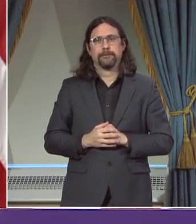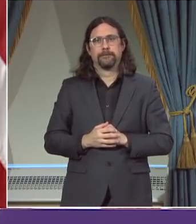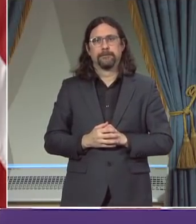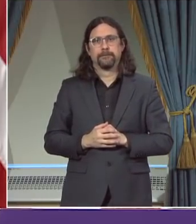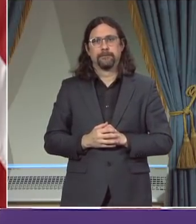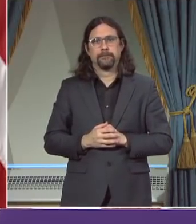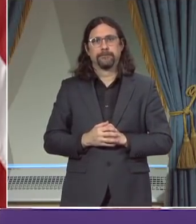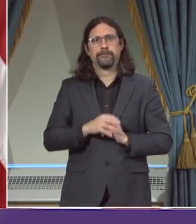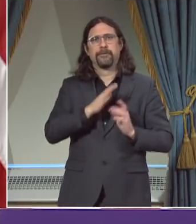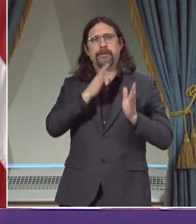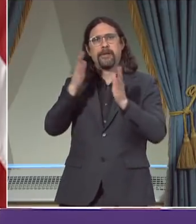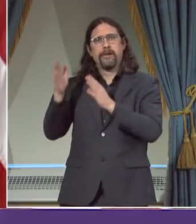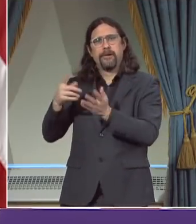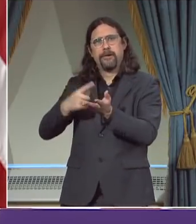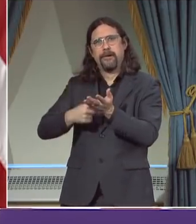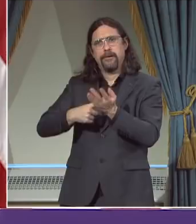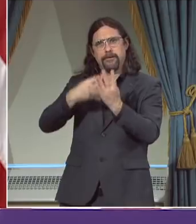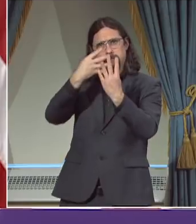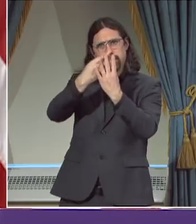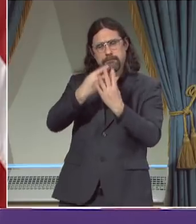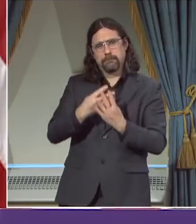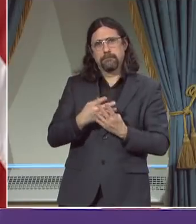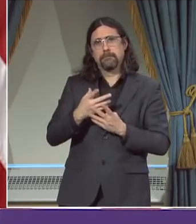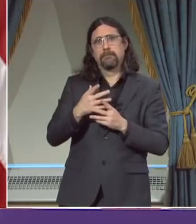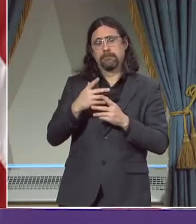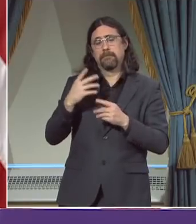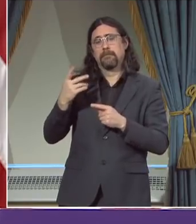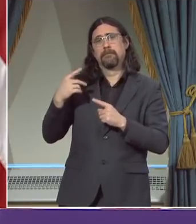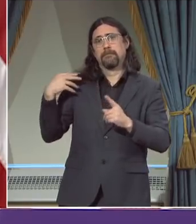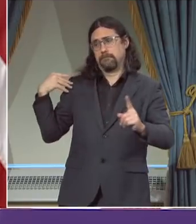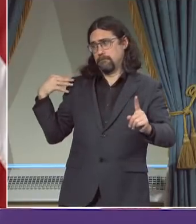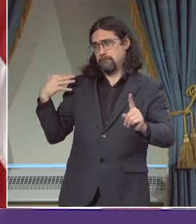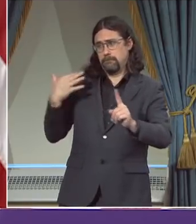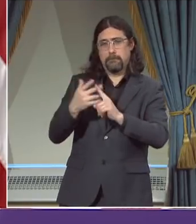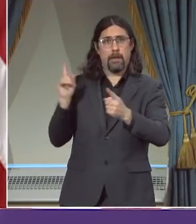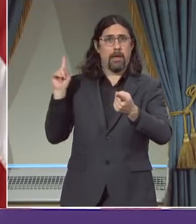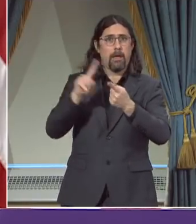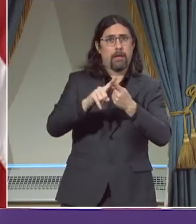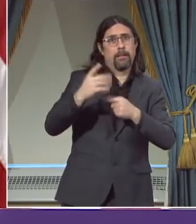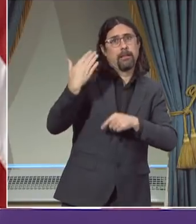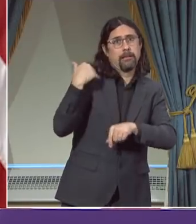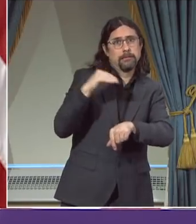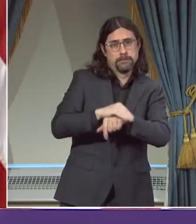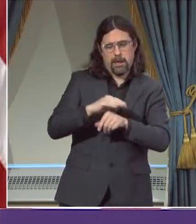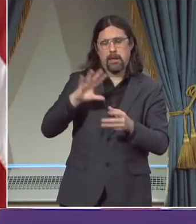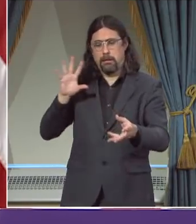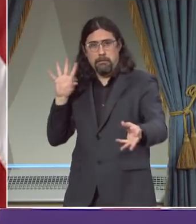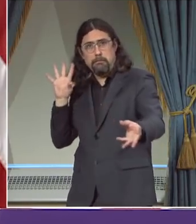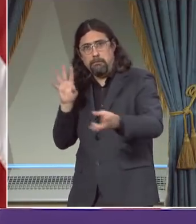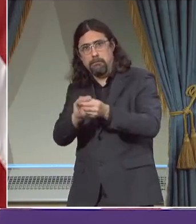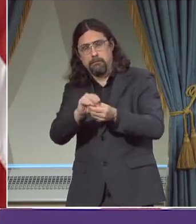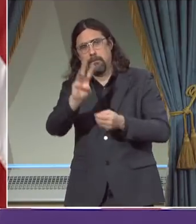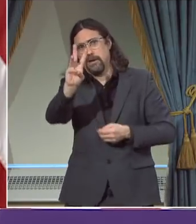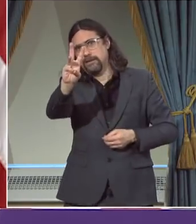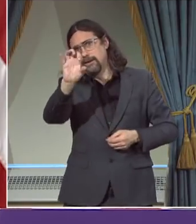INCRCAEATRED. UPDATE IN TERMS OF JAIL SYSTEM. AS OF LAST NIGHT, OVER 650 INMATS E HAVE BEEN RELEASED, AGAIN